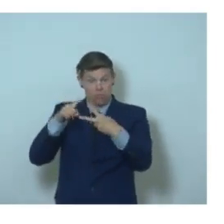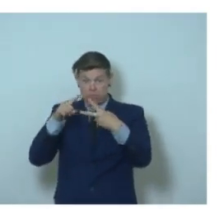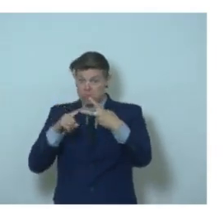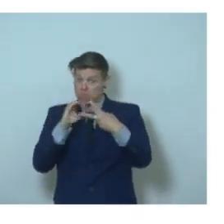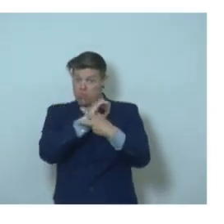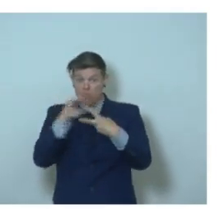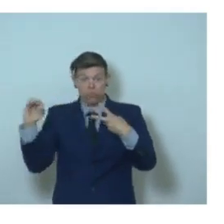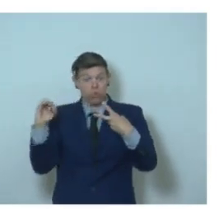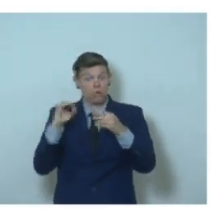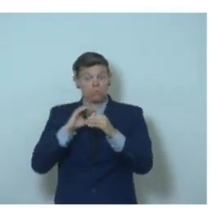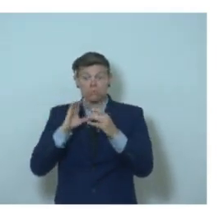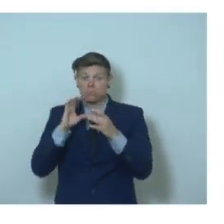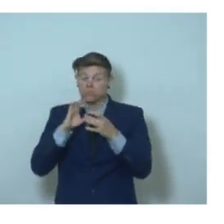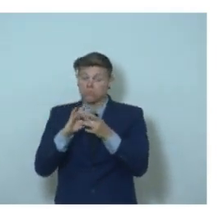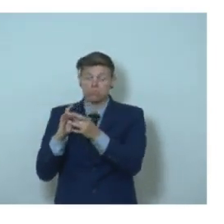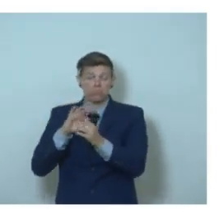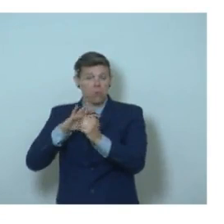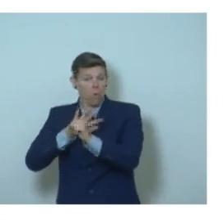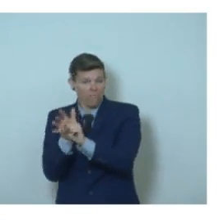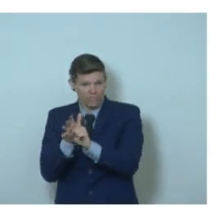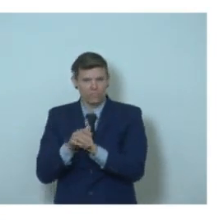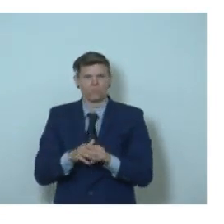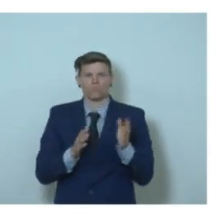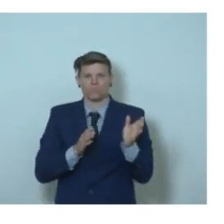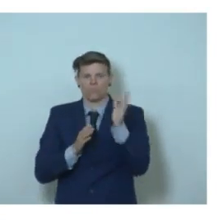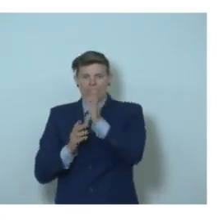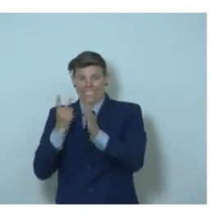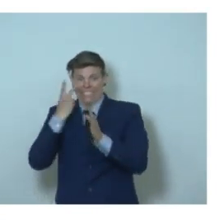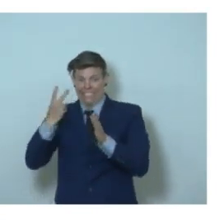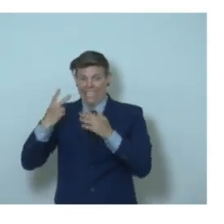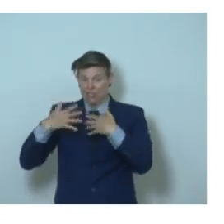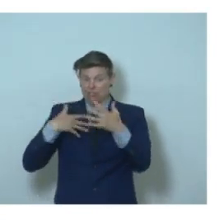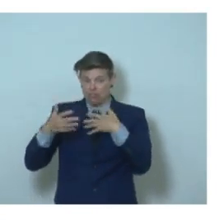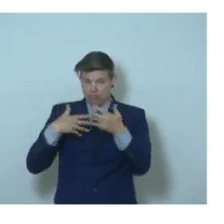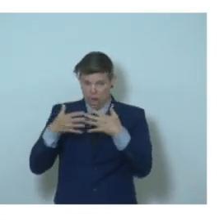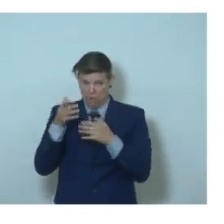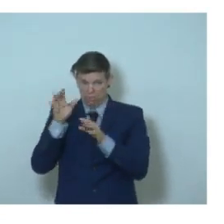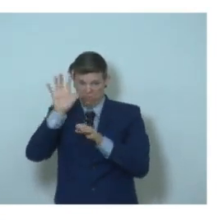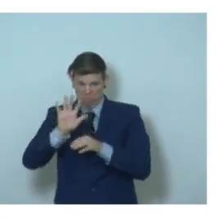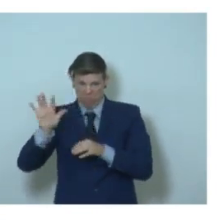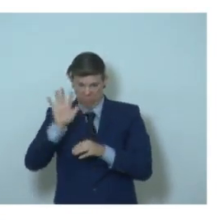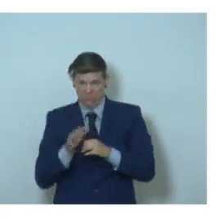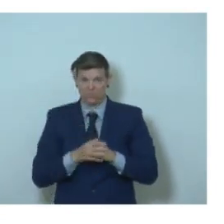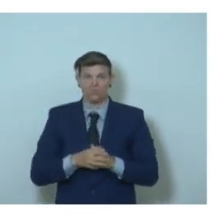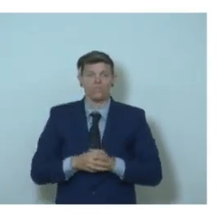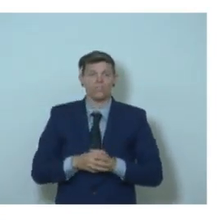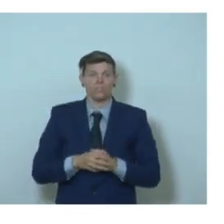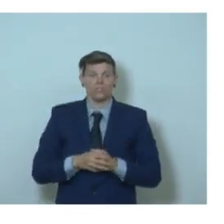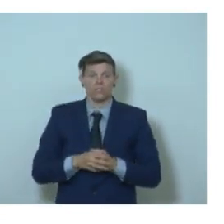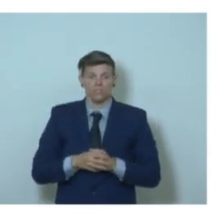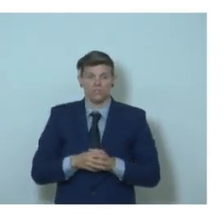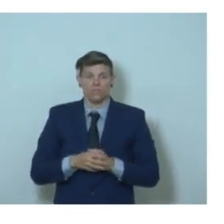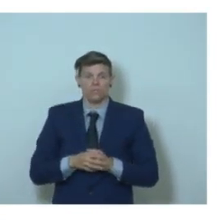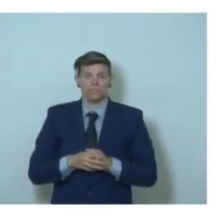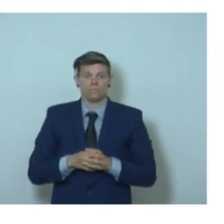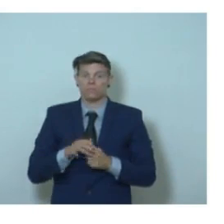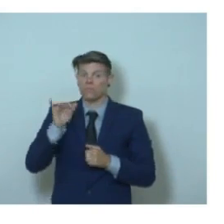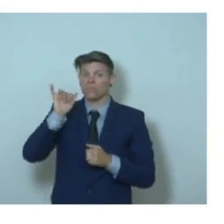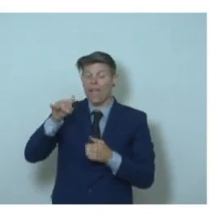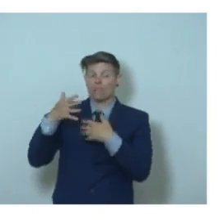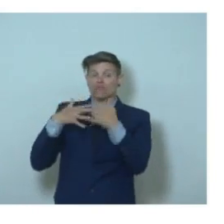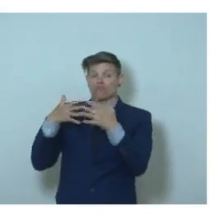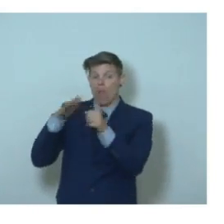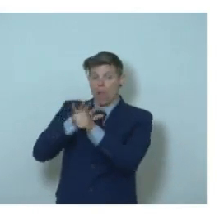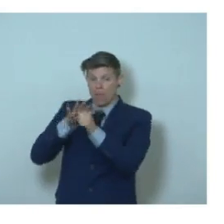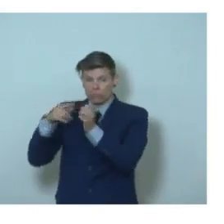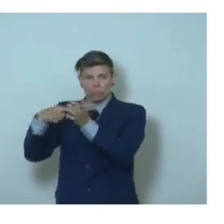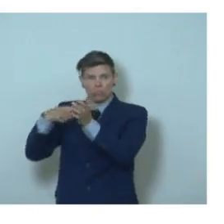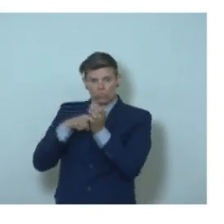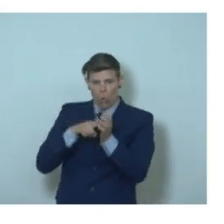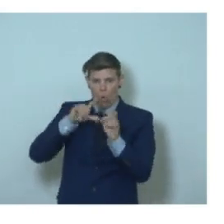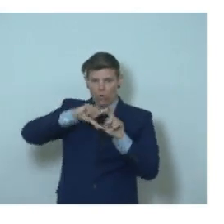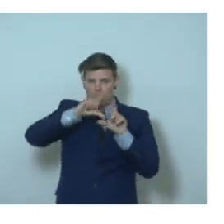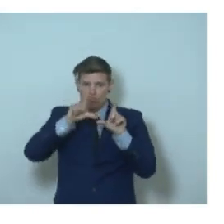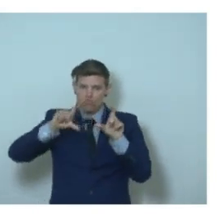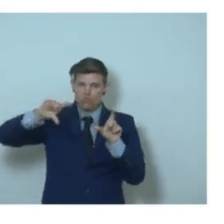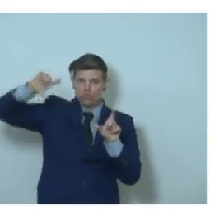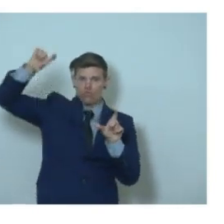WE HAVEN’T HAD CASES BUT SO FAR THERE’S STILL TWO REMAINING COUNTIES AND THEN THE GRAY SWATH YOU SEE GOING UP FROM YESTERDAY’S MAP IS REALLY REPRESENTS THAT DIAGONAL THAT WE